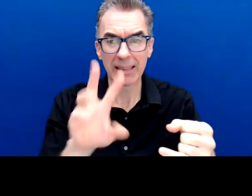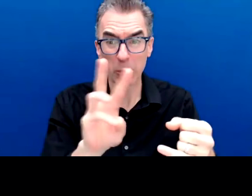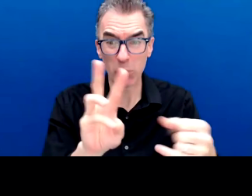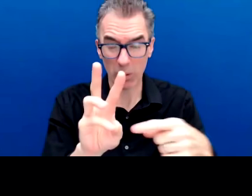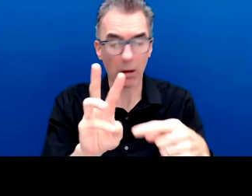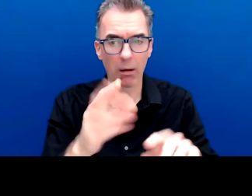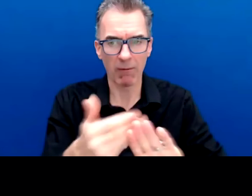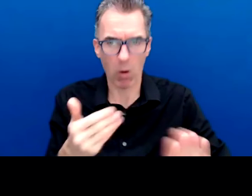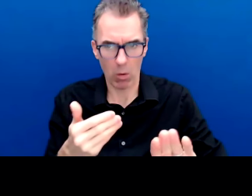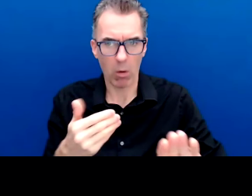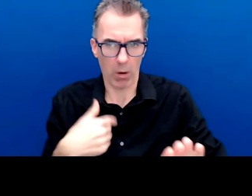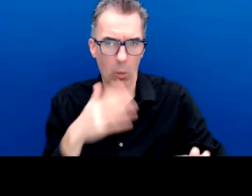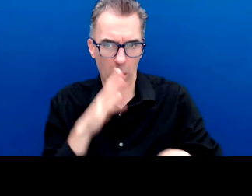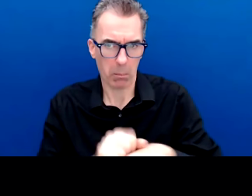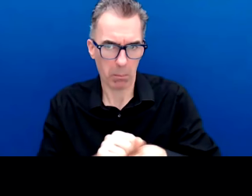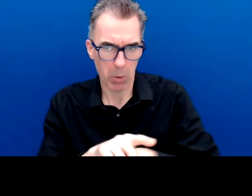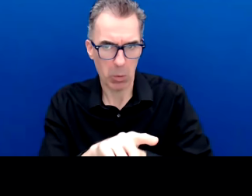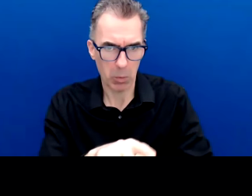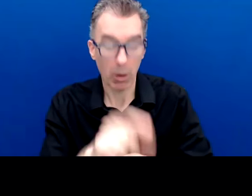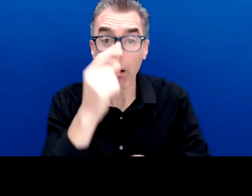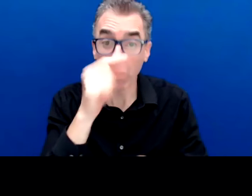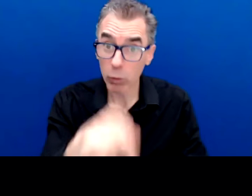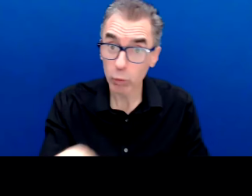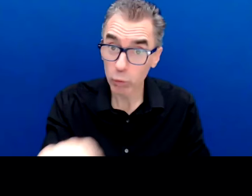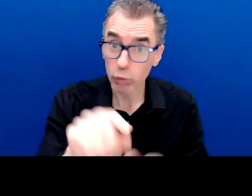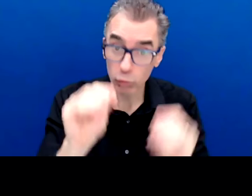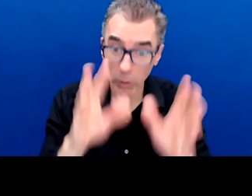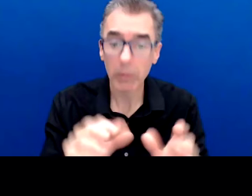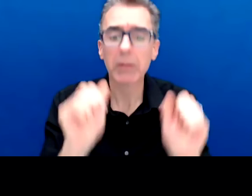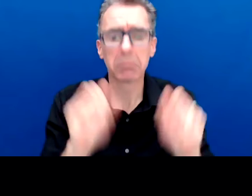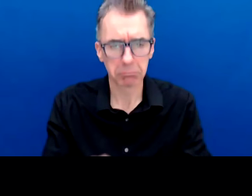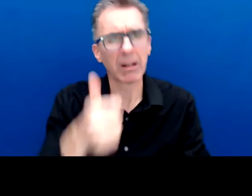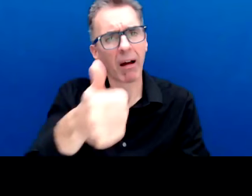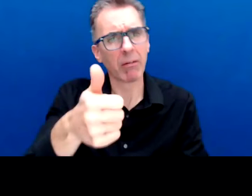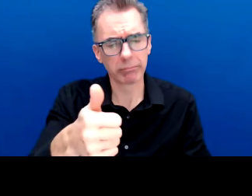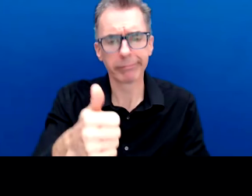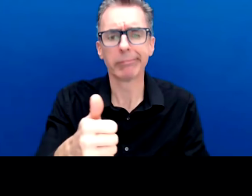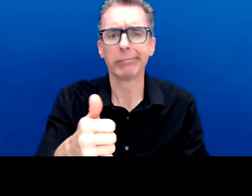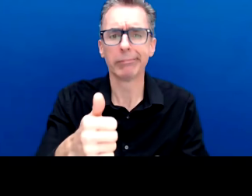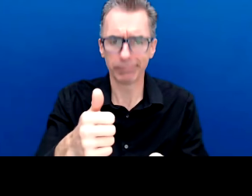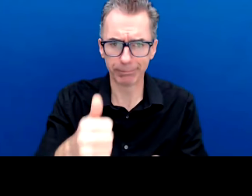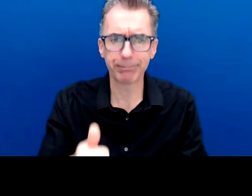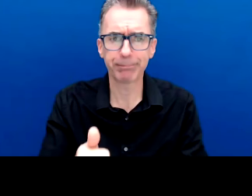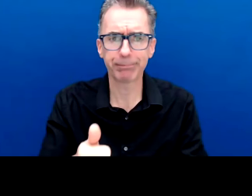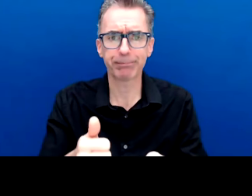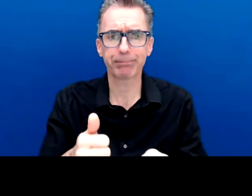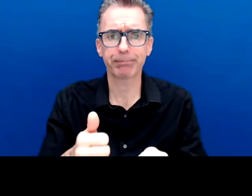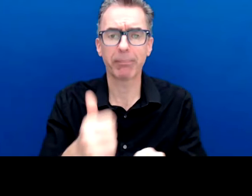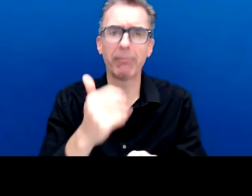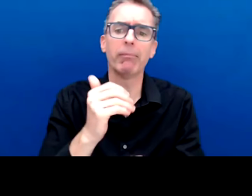But instructors will still be able to manually raise flags and hopefully, this can help with our efficiency.